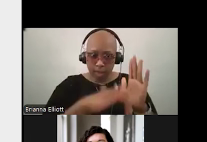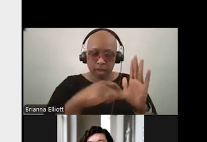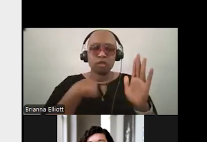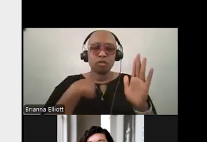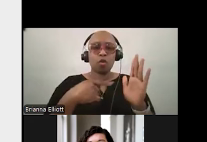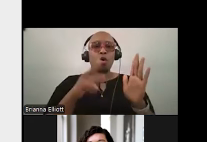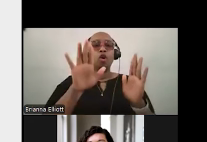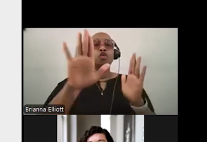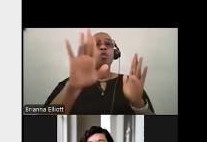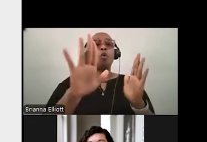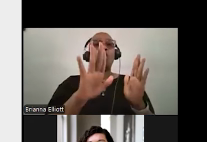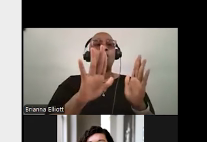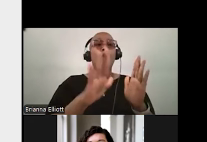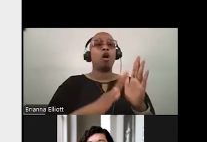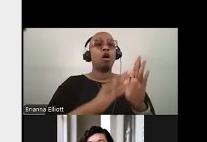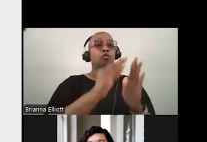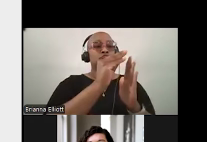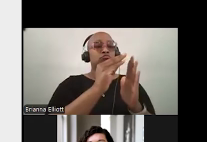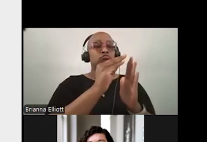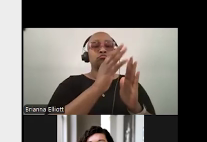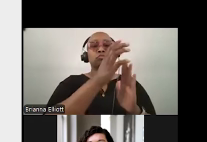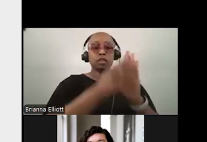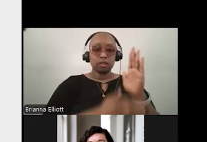you have to use semantic structures, heading, list, tables, bookmarks. We're going to talk